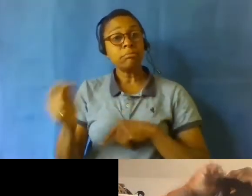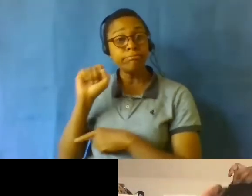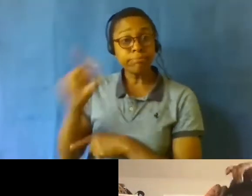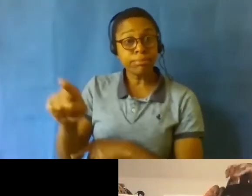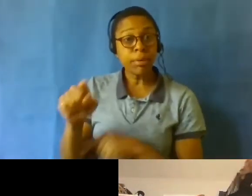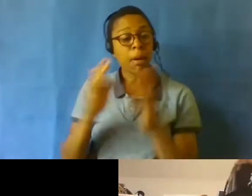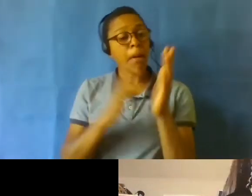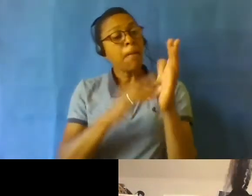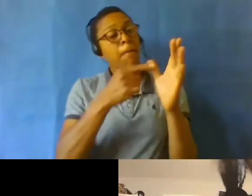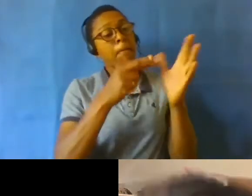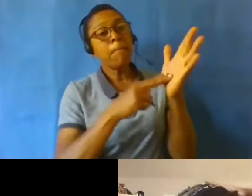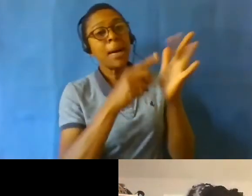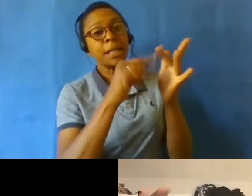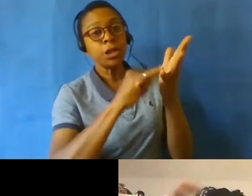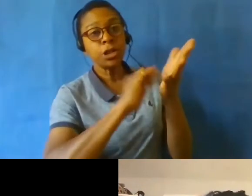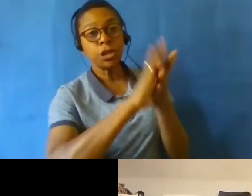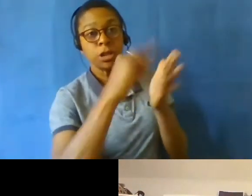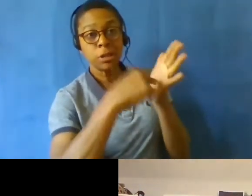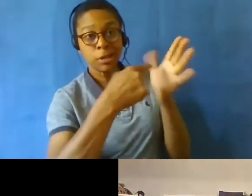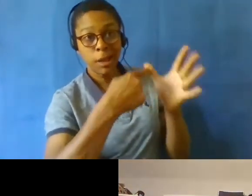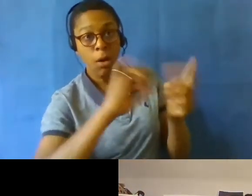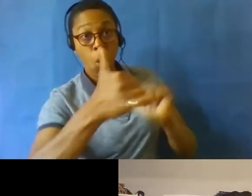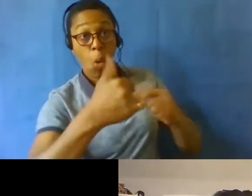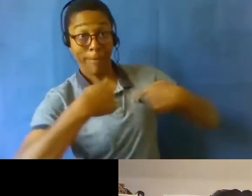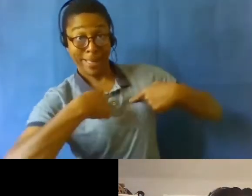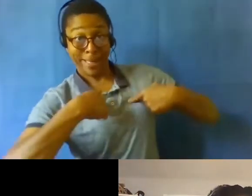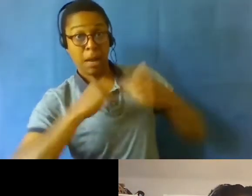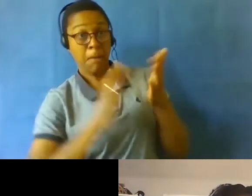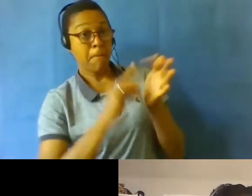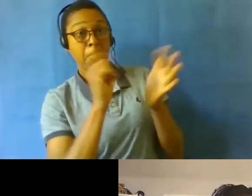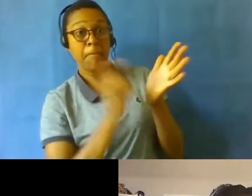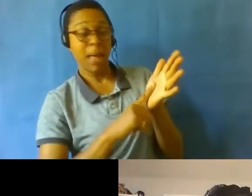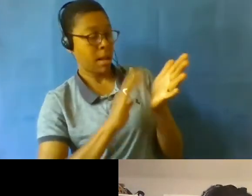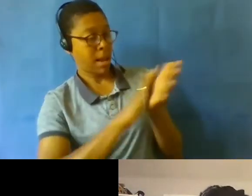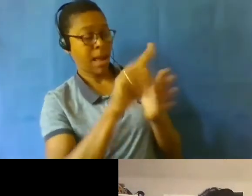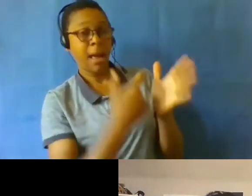you'd like to speak to one of the BSL interpreters please do message them as